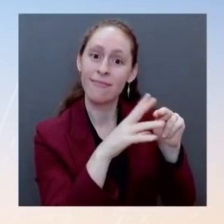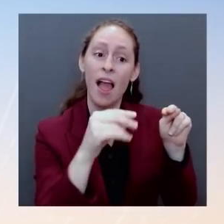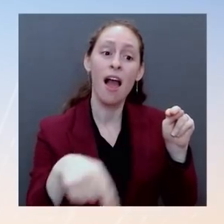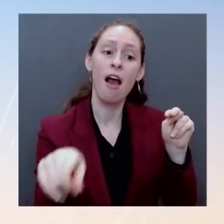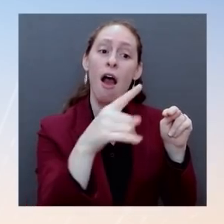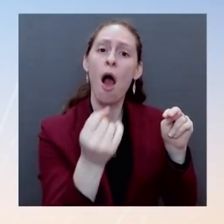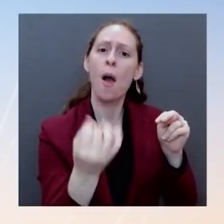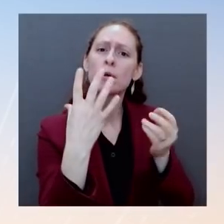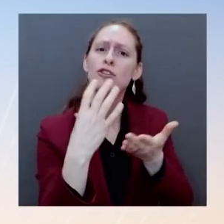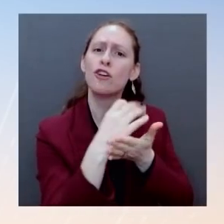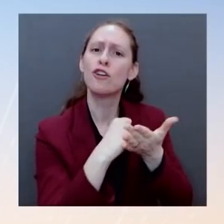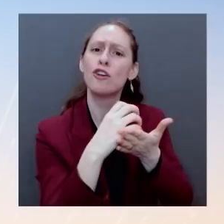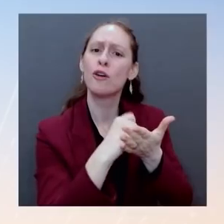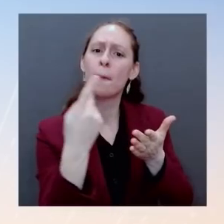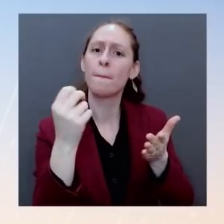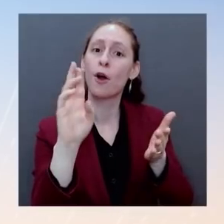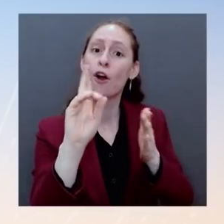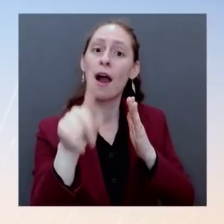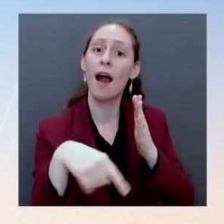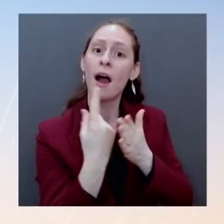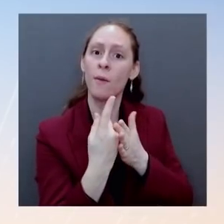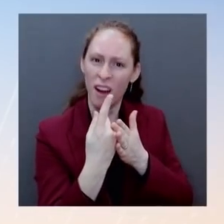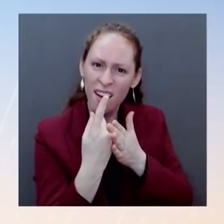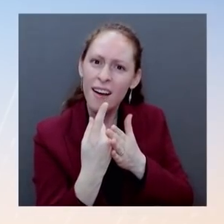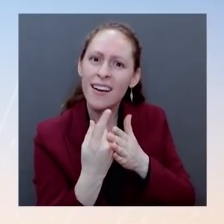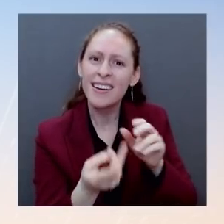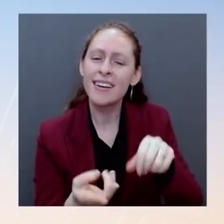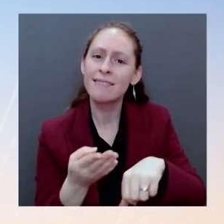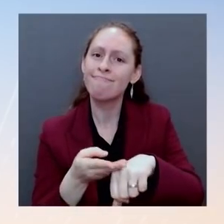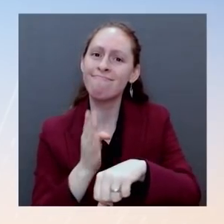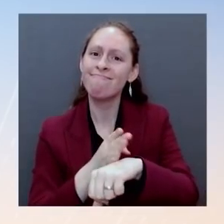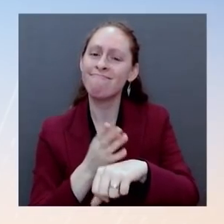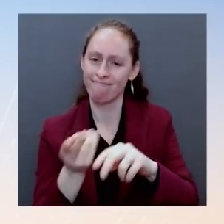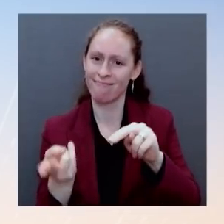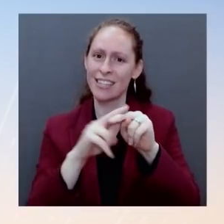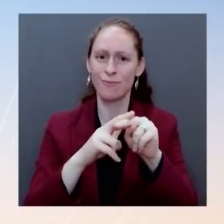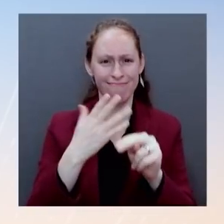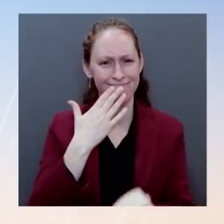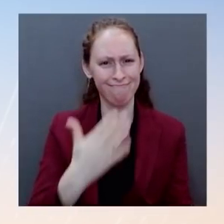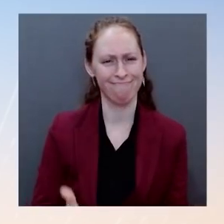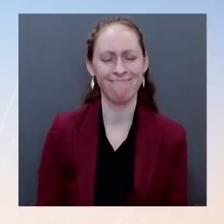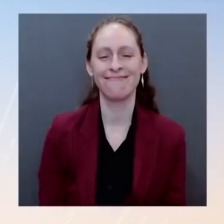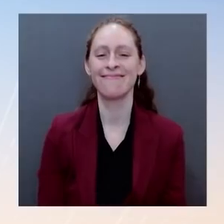And I would note that we saw a welcome deceleration